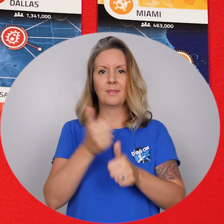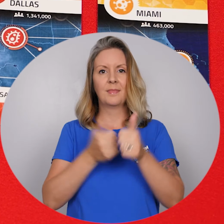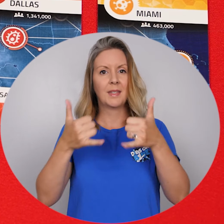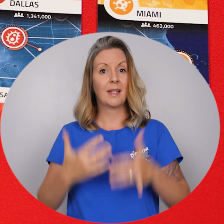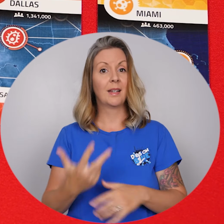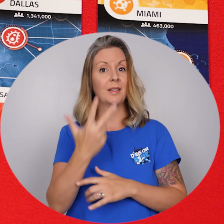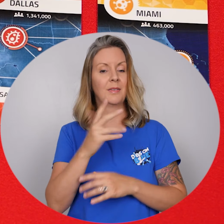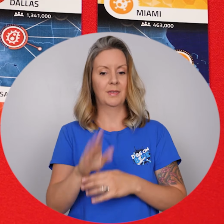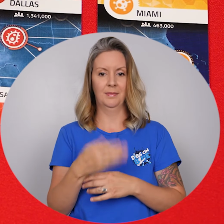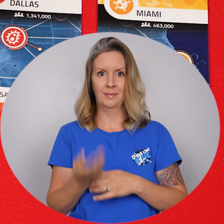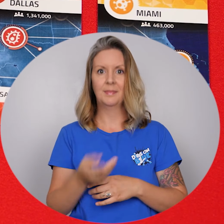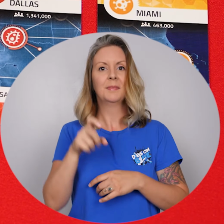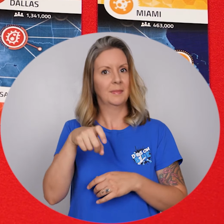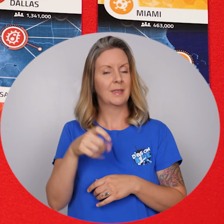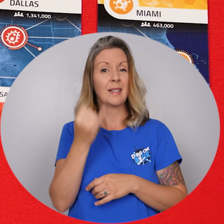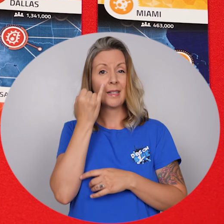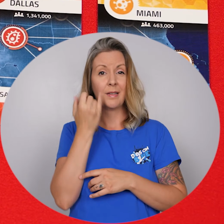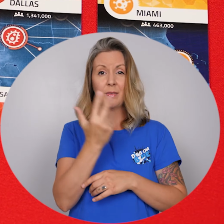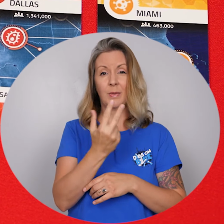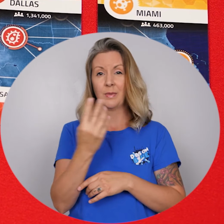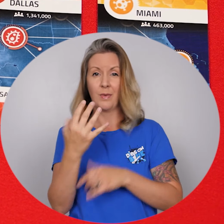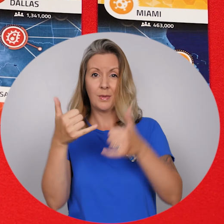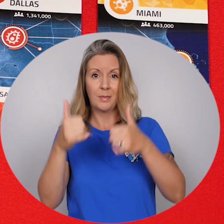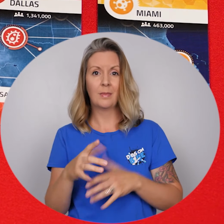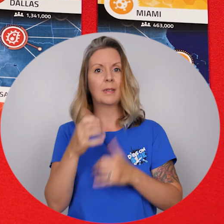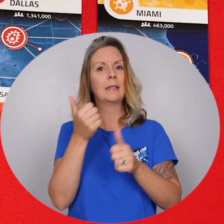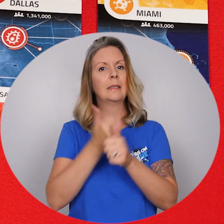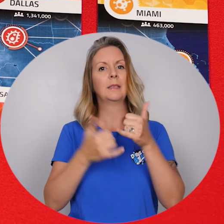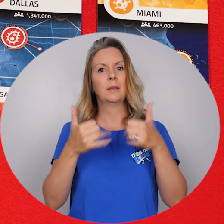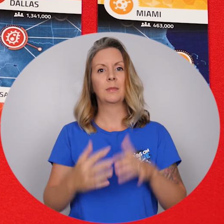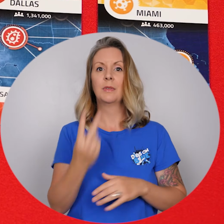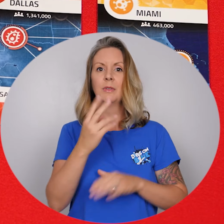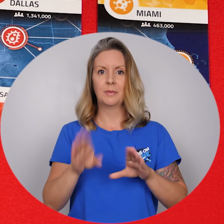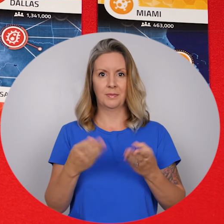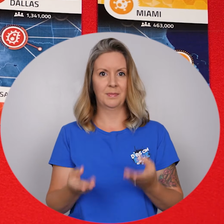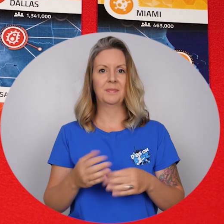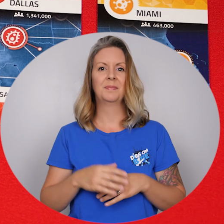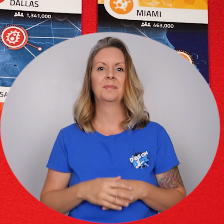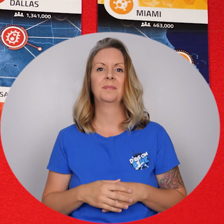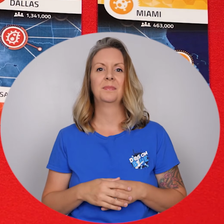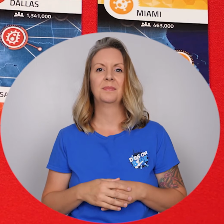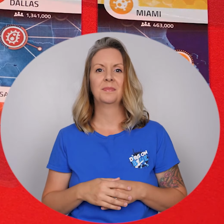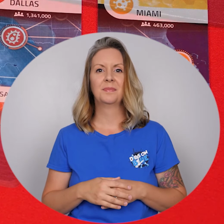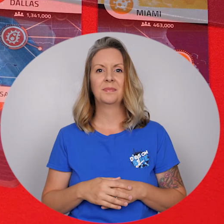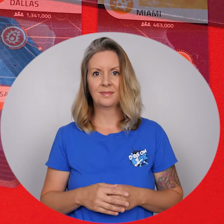each person. If you’re playing a 3 or 4 player game, give each person 2 cards instead.